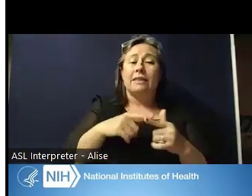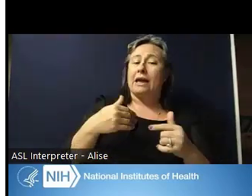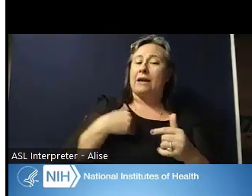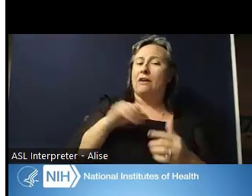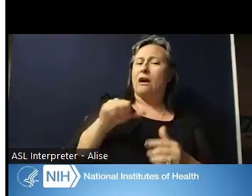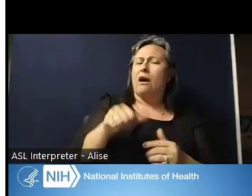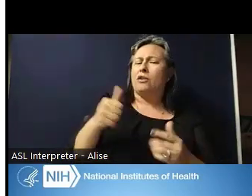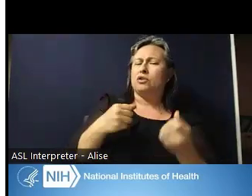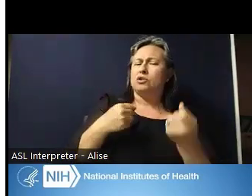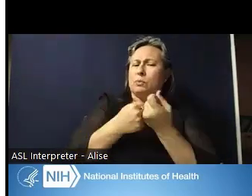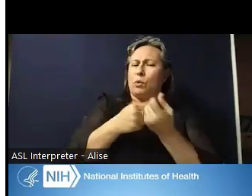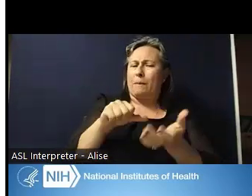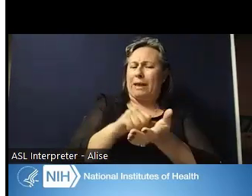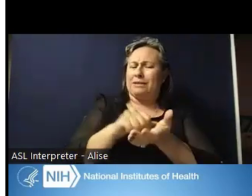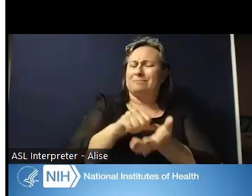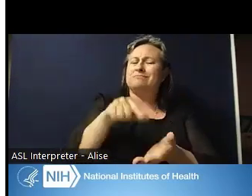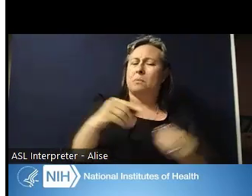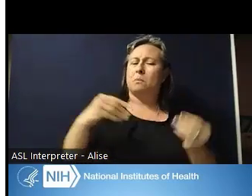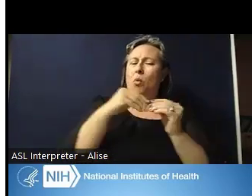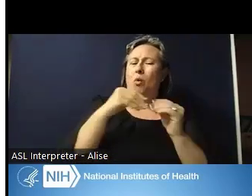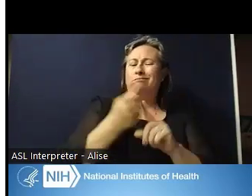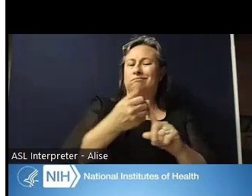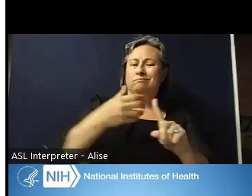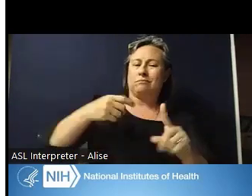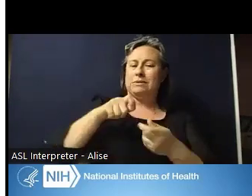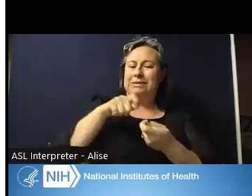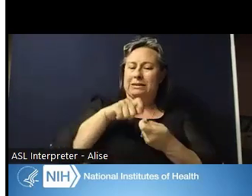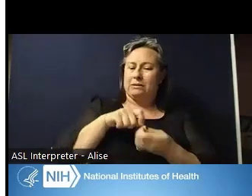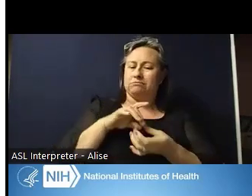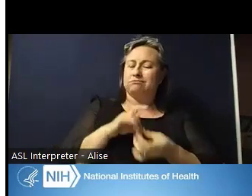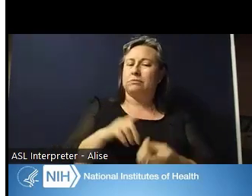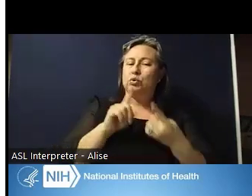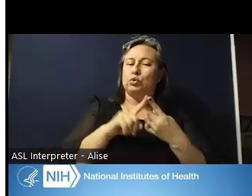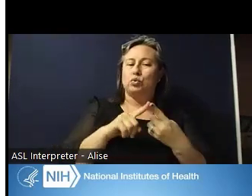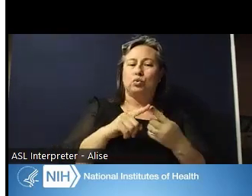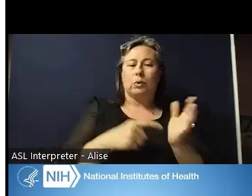which also provides more details on the requirements and includes frequently asked question.